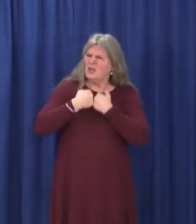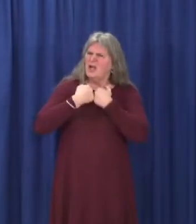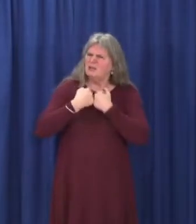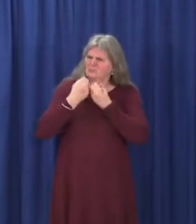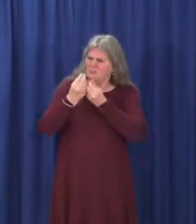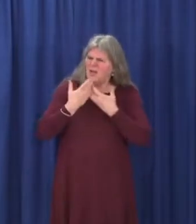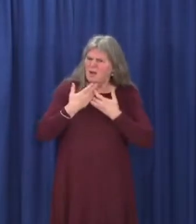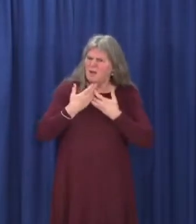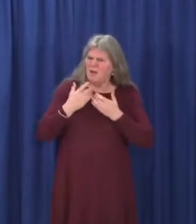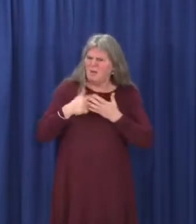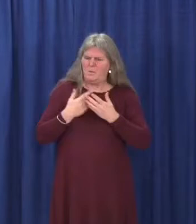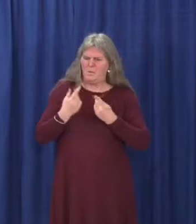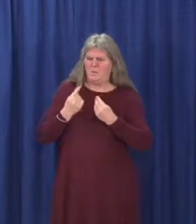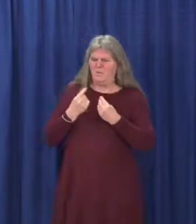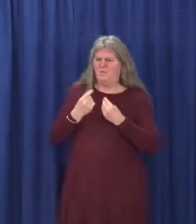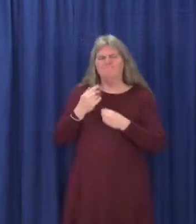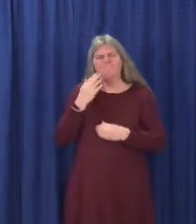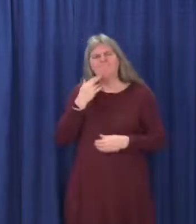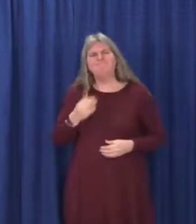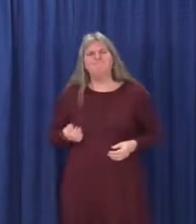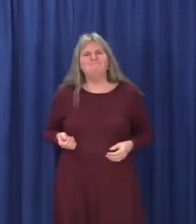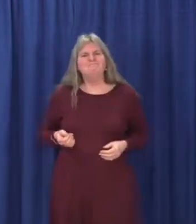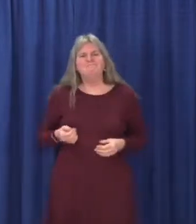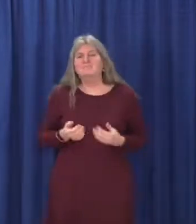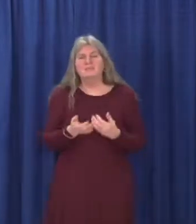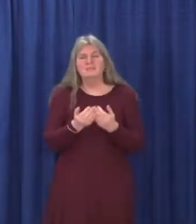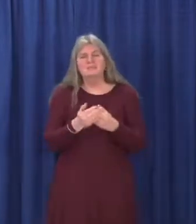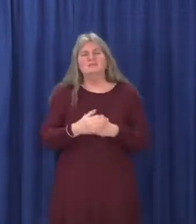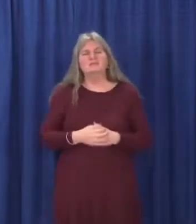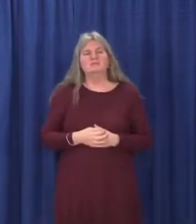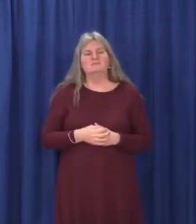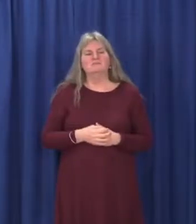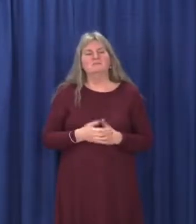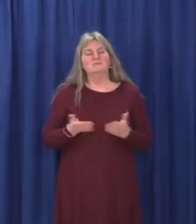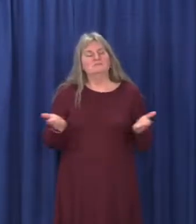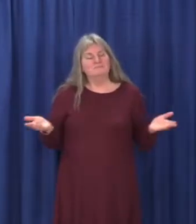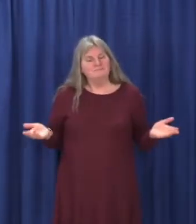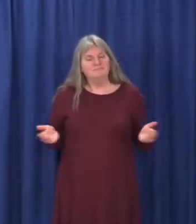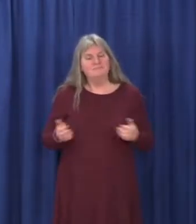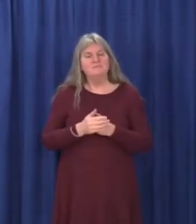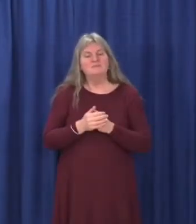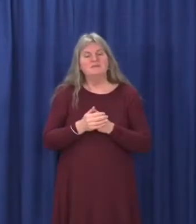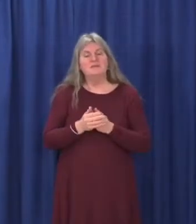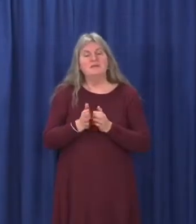I know it's not been easy. And I know that the current measures are affecting their bottom line.